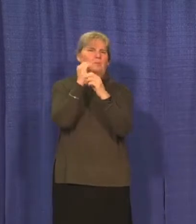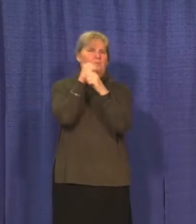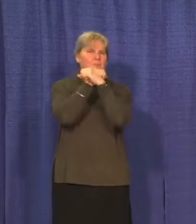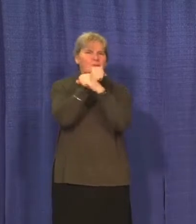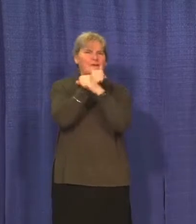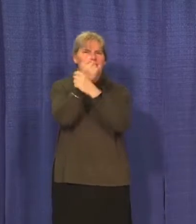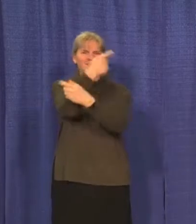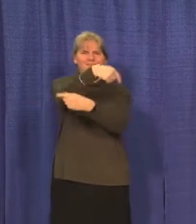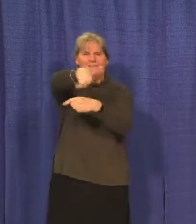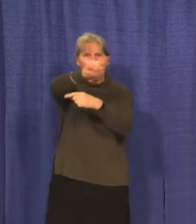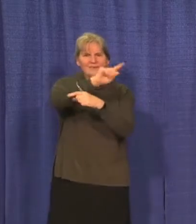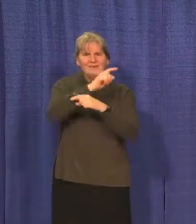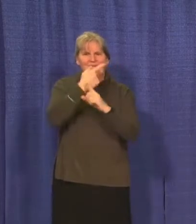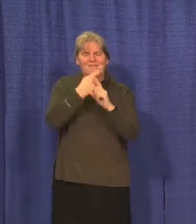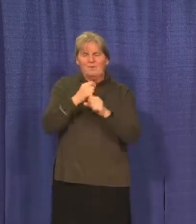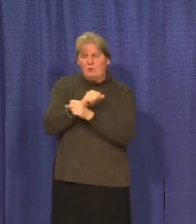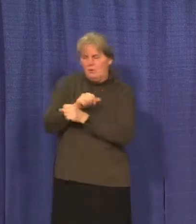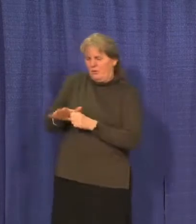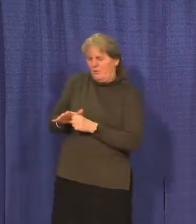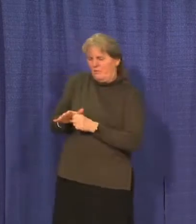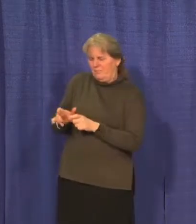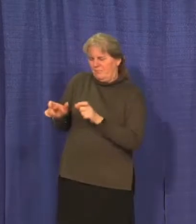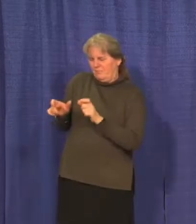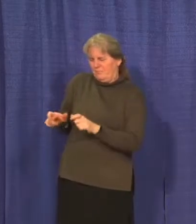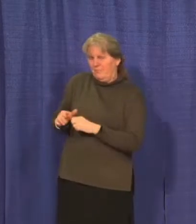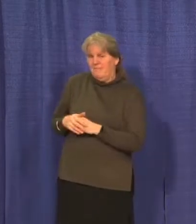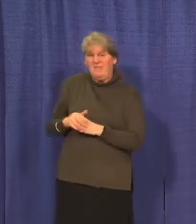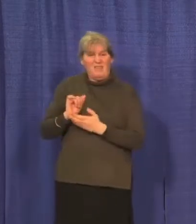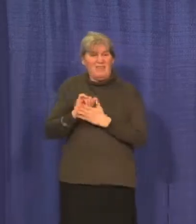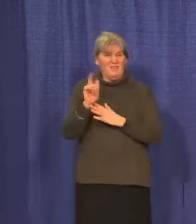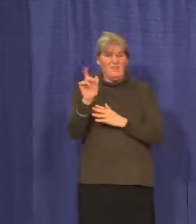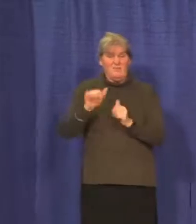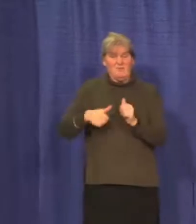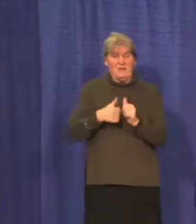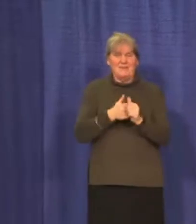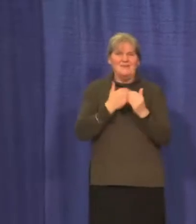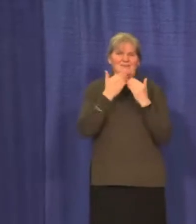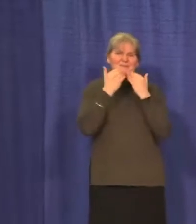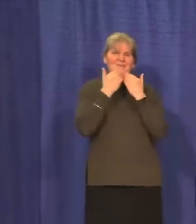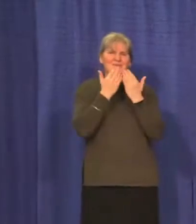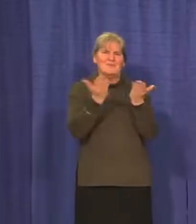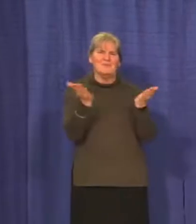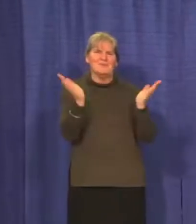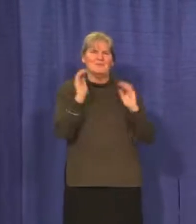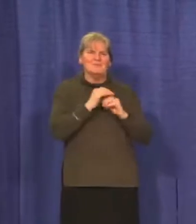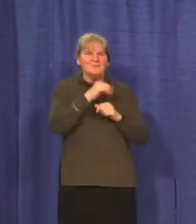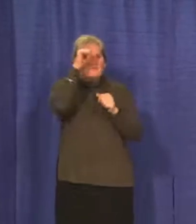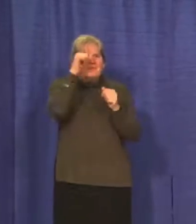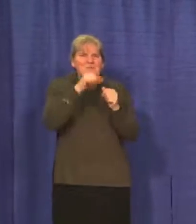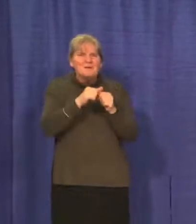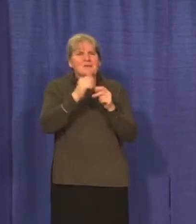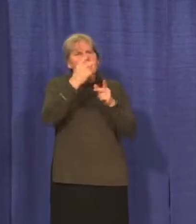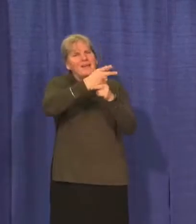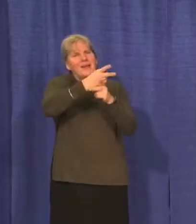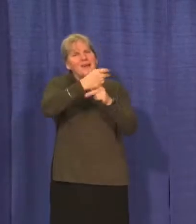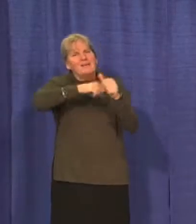protect ourselves from COVID-19. That is all for my update. Thank you. Remember to take care of each